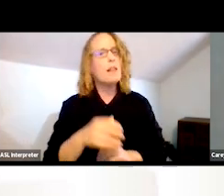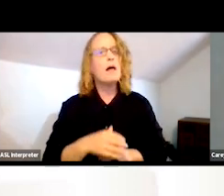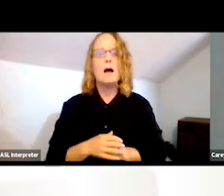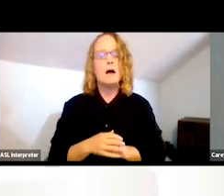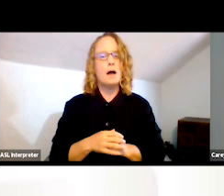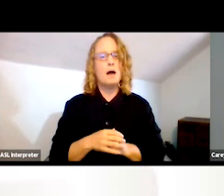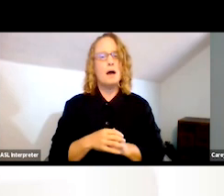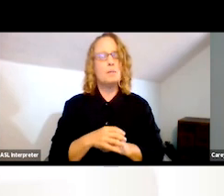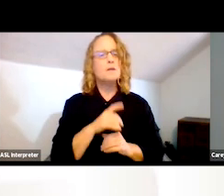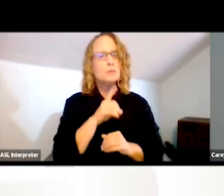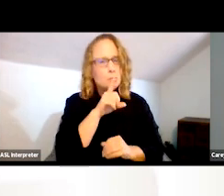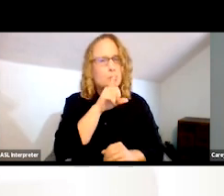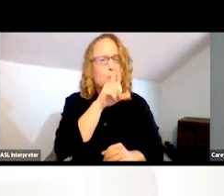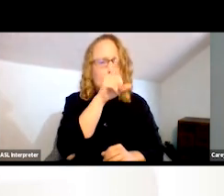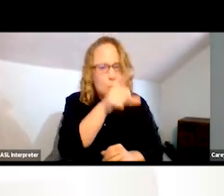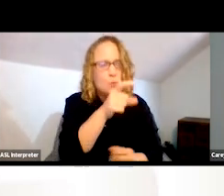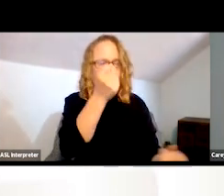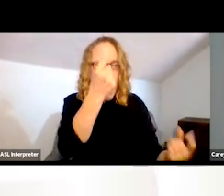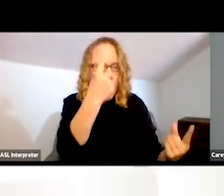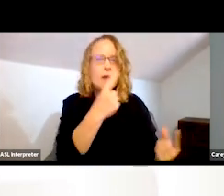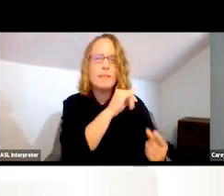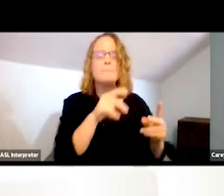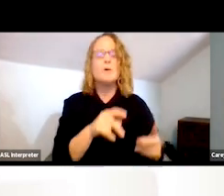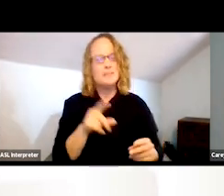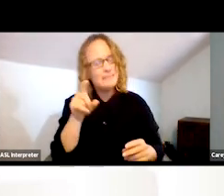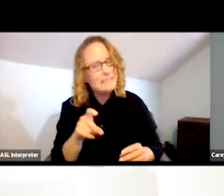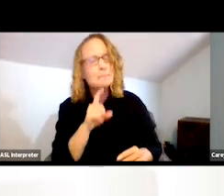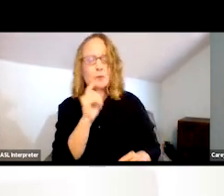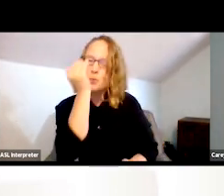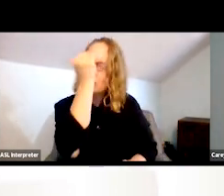from a clinical perspective, I need to be present with the individual,